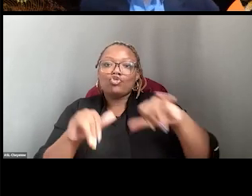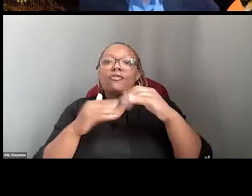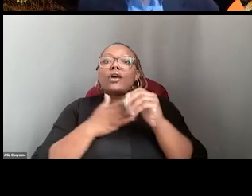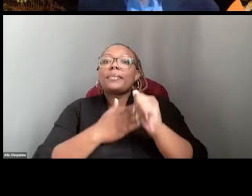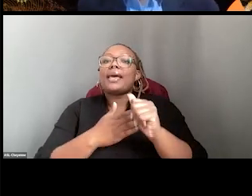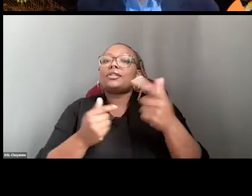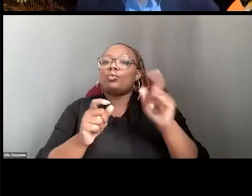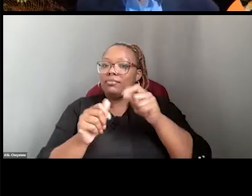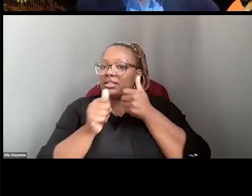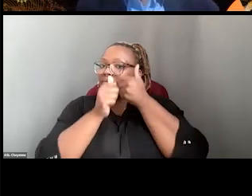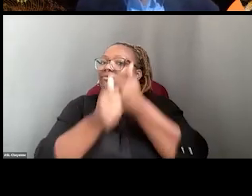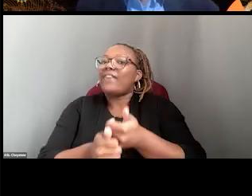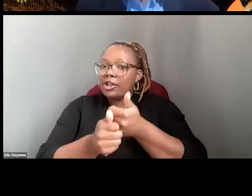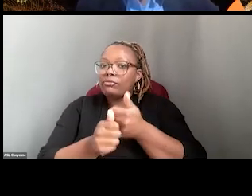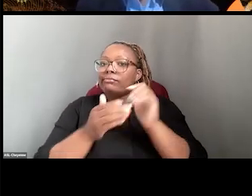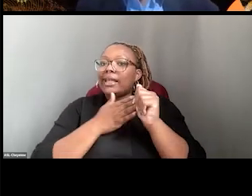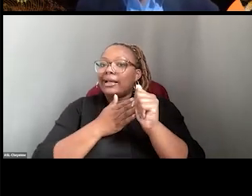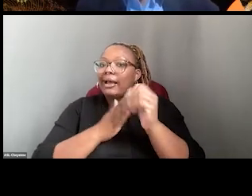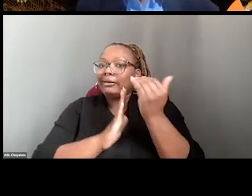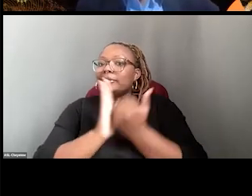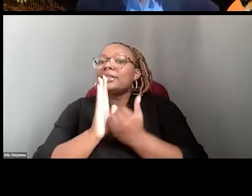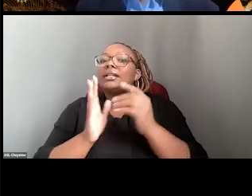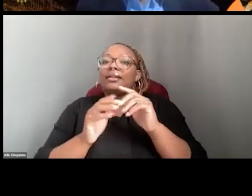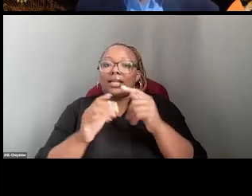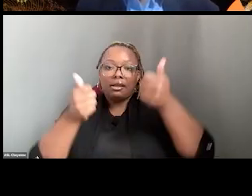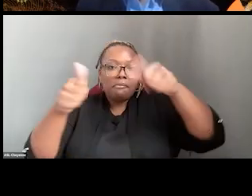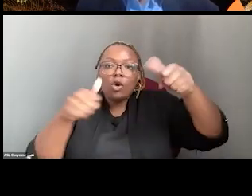It is out there and posted. You can always go and look at that and interpret it yourself,